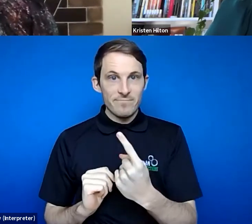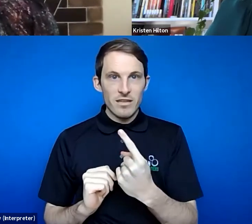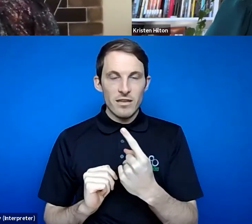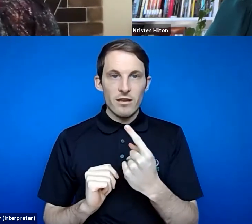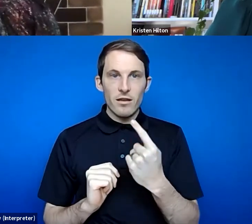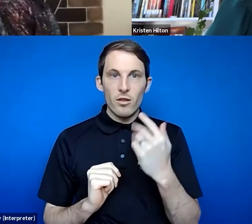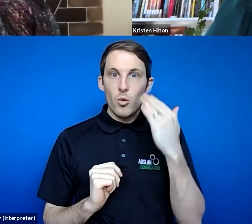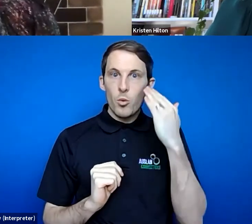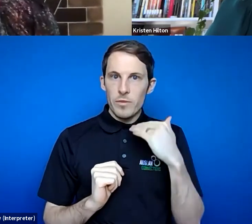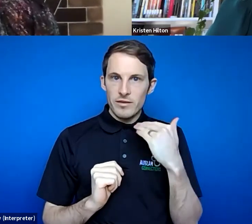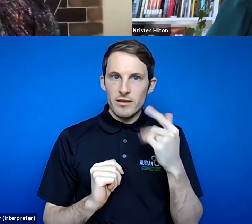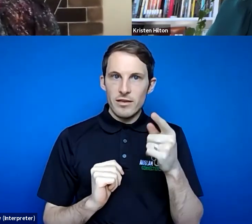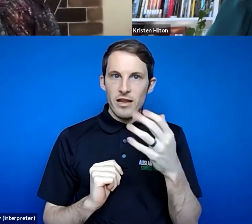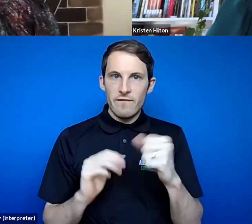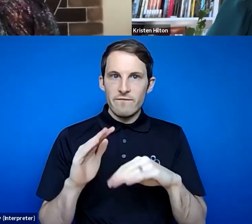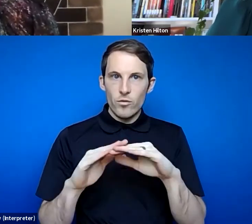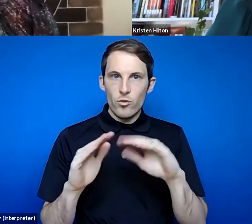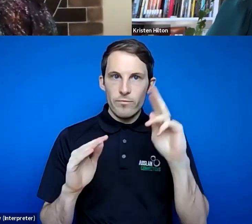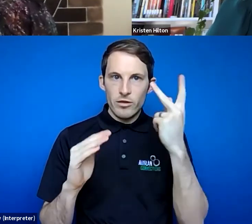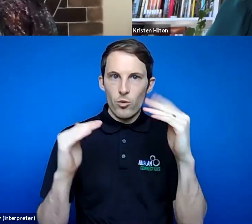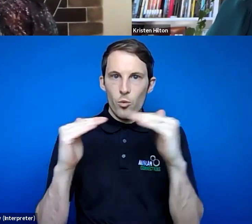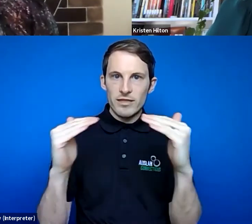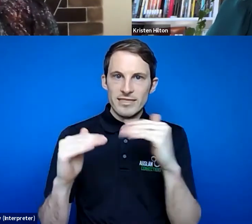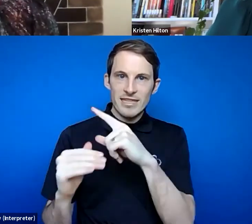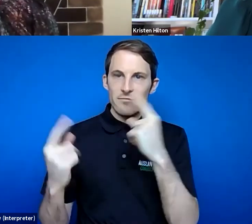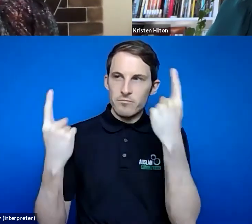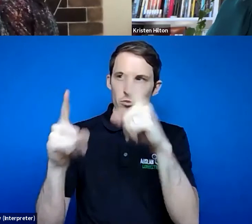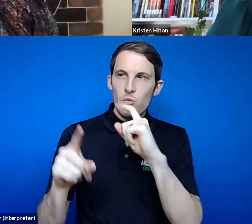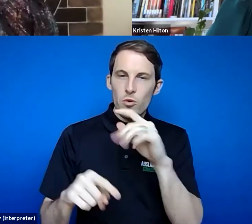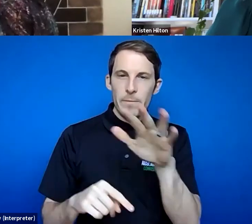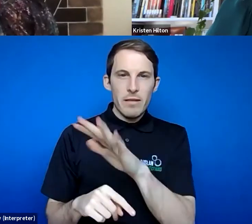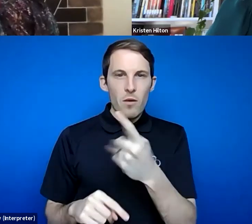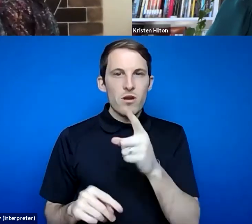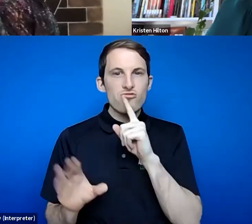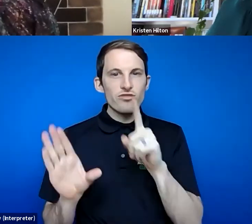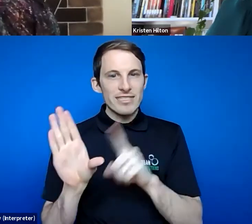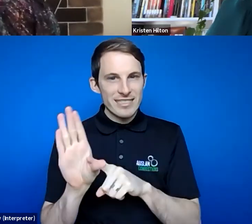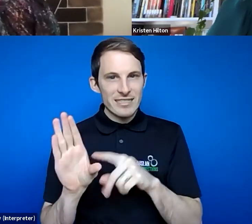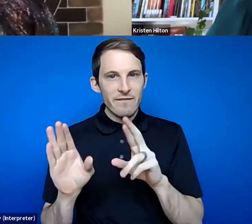equality around the world would take another 100 years - full economic equality will take